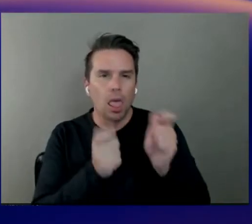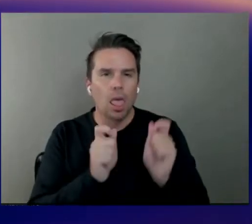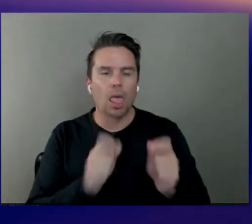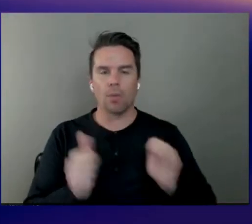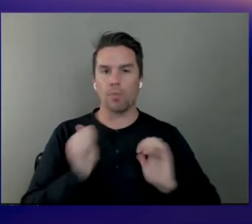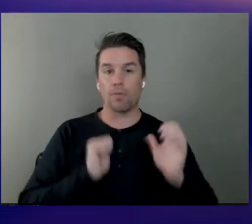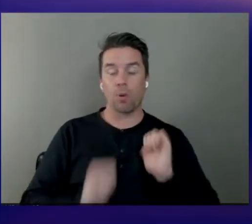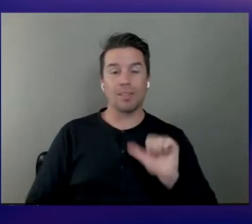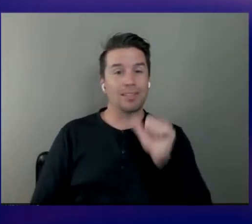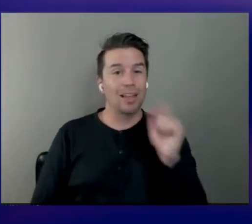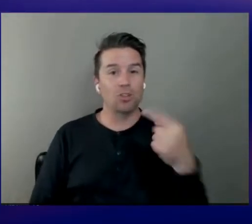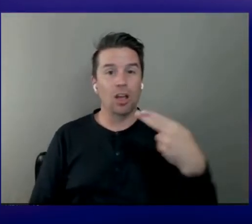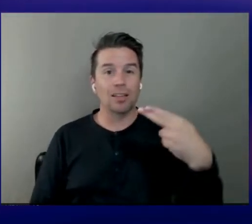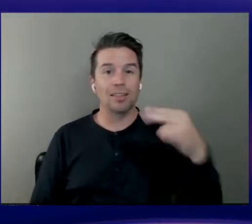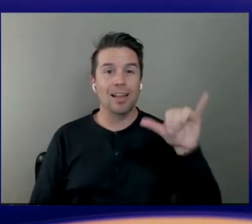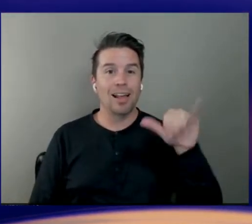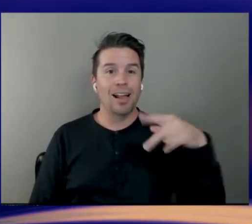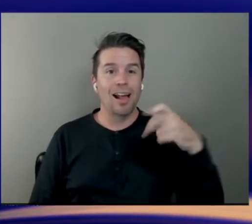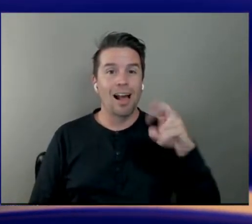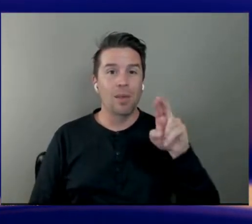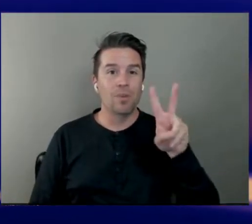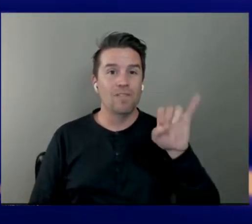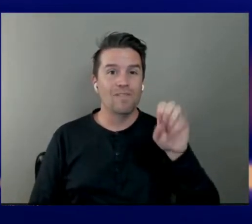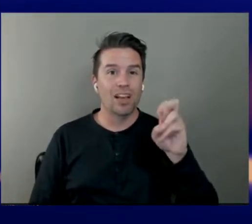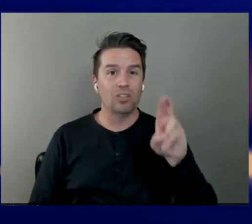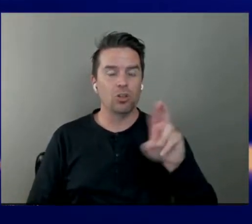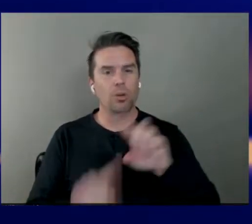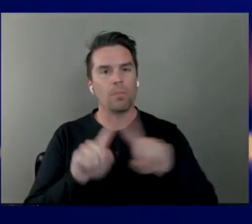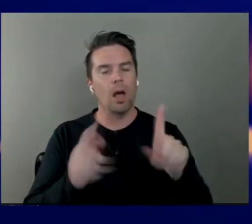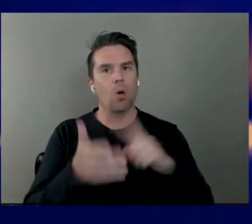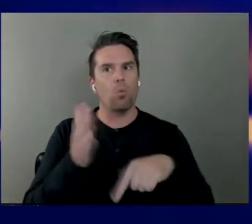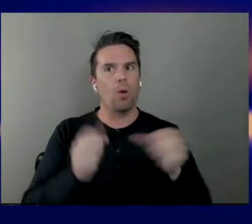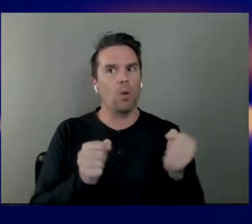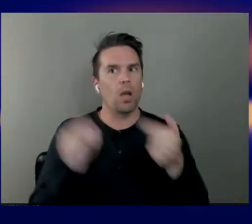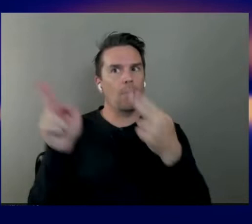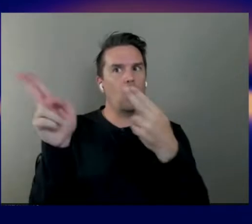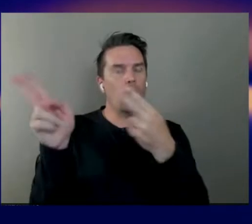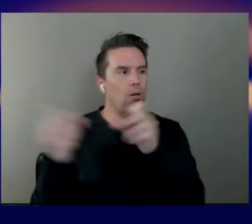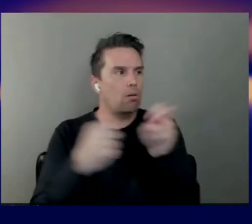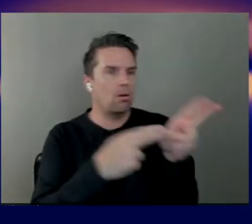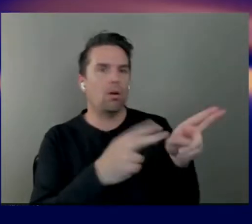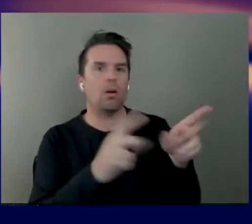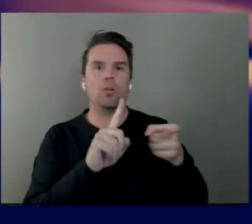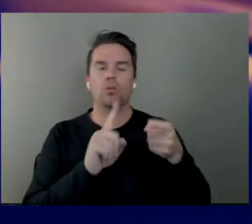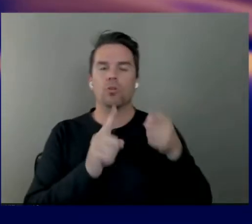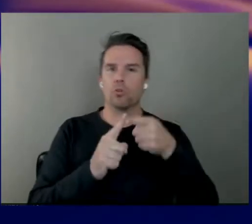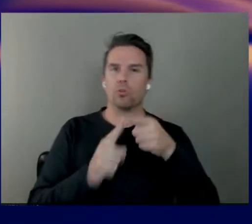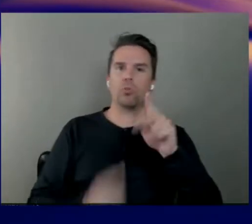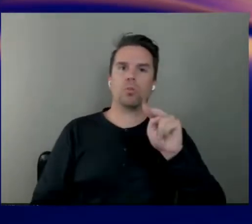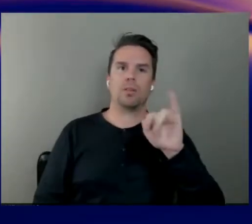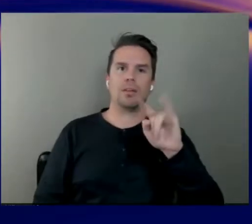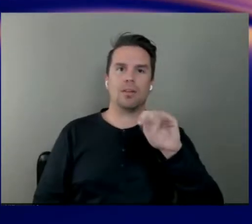but also what we offload and how we offload onto the nitro IO card, as well as the security chip.